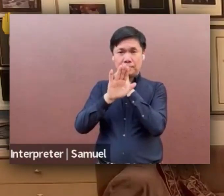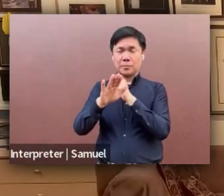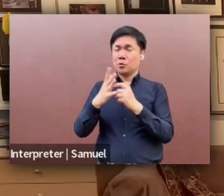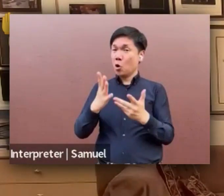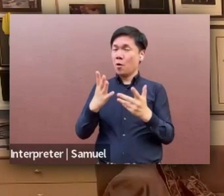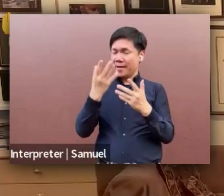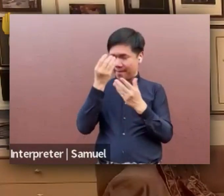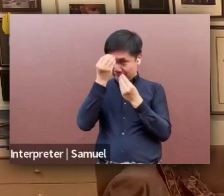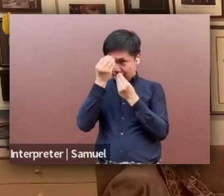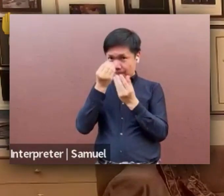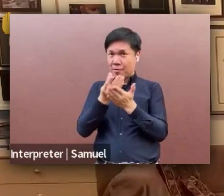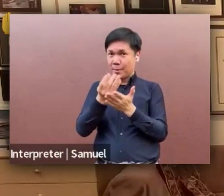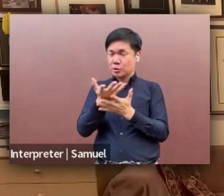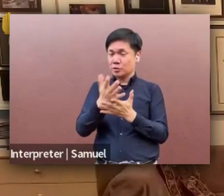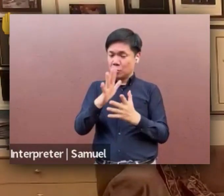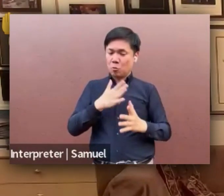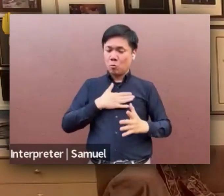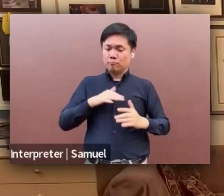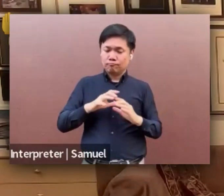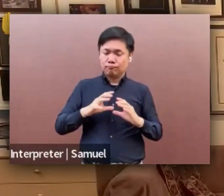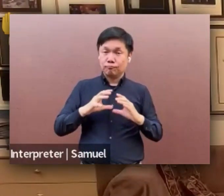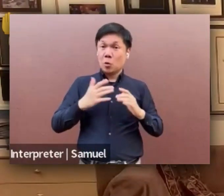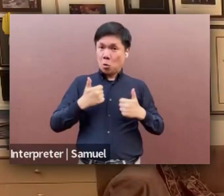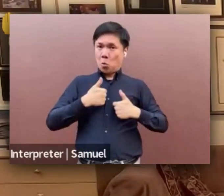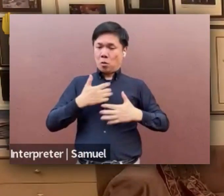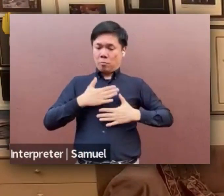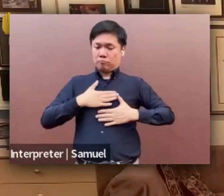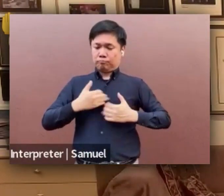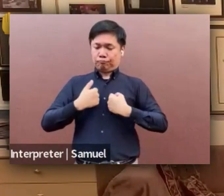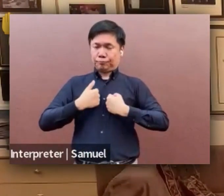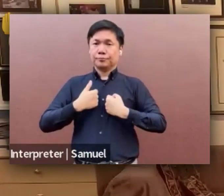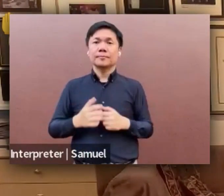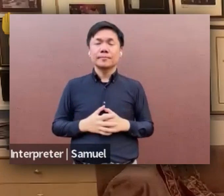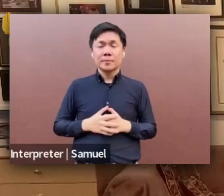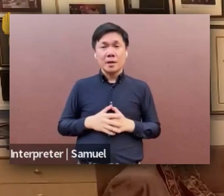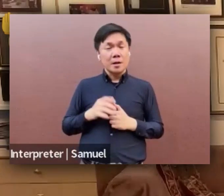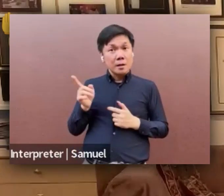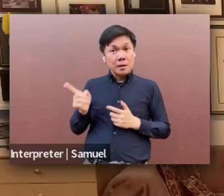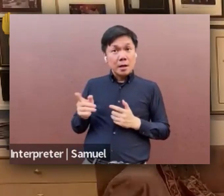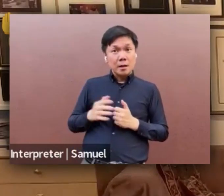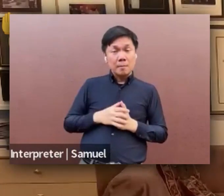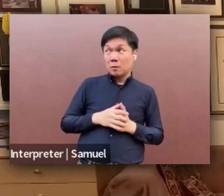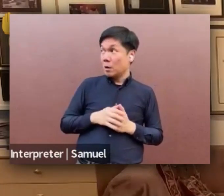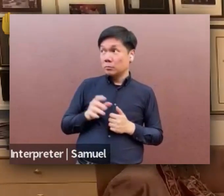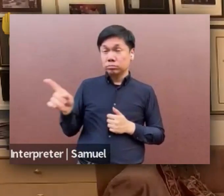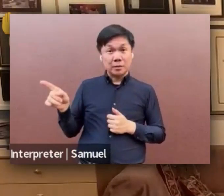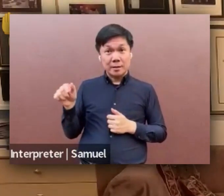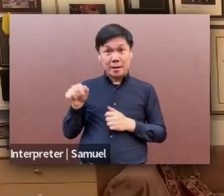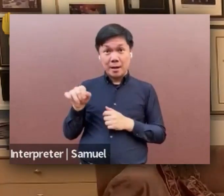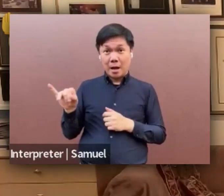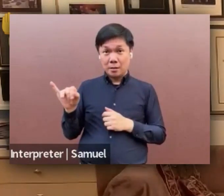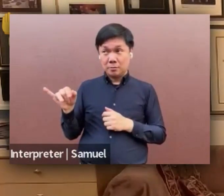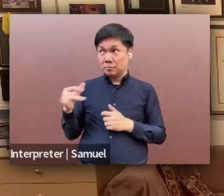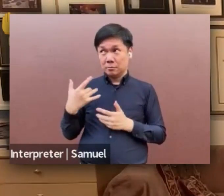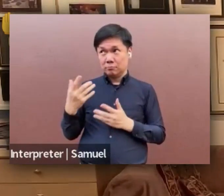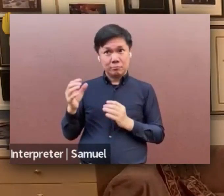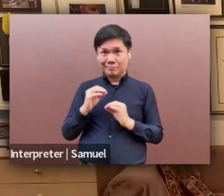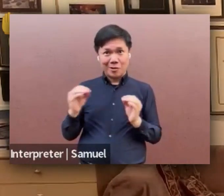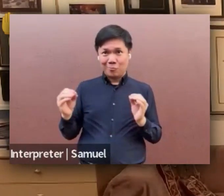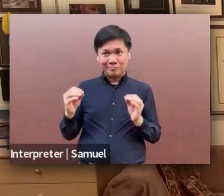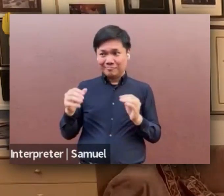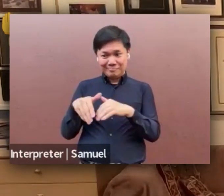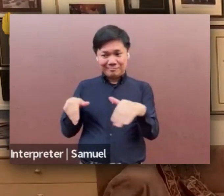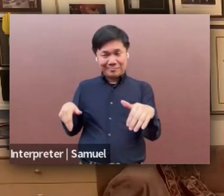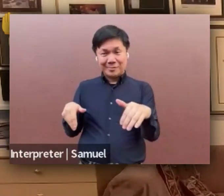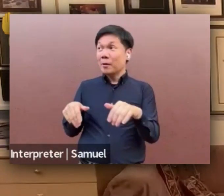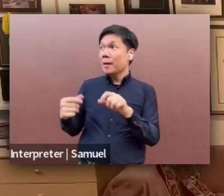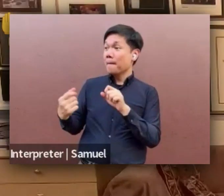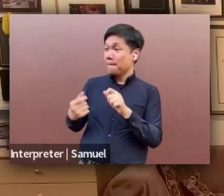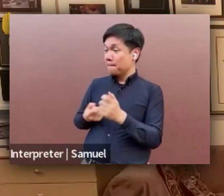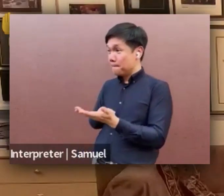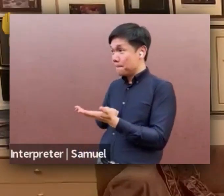services or our cloud account, but it is not accessible to the agent or to the AI model except